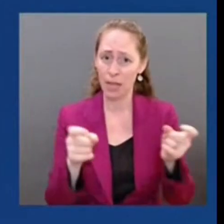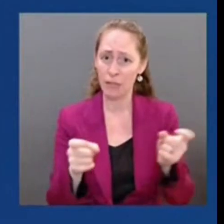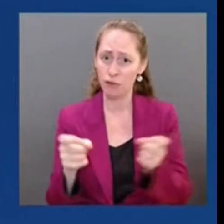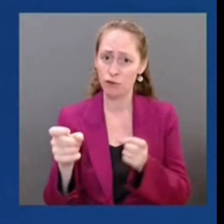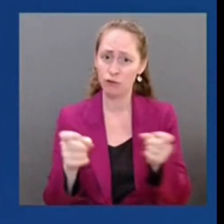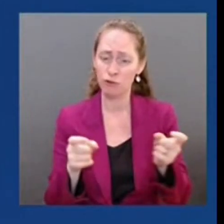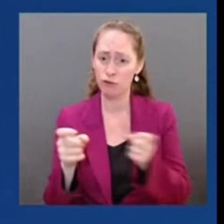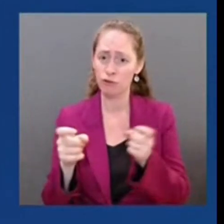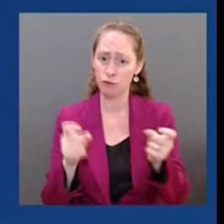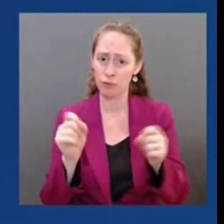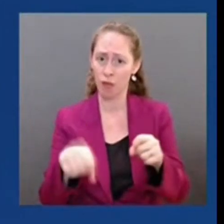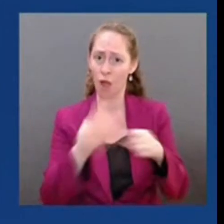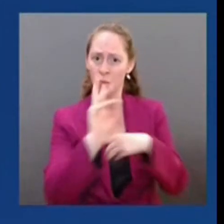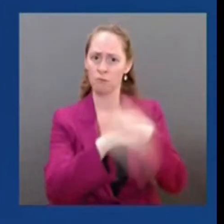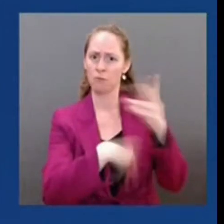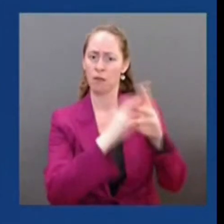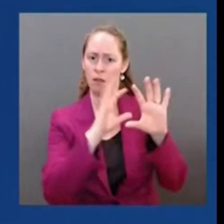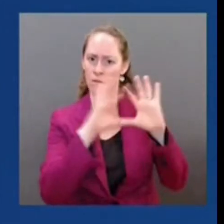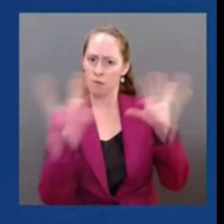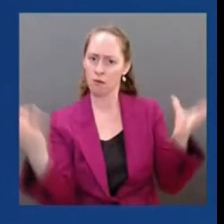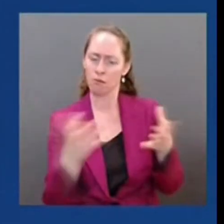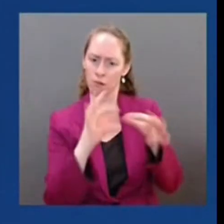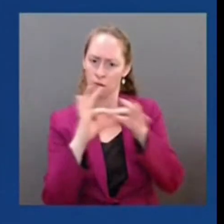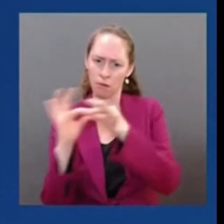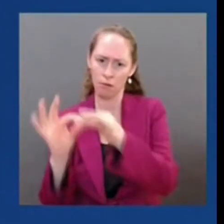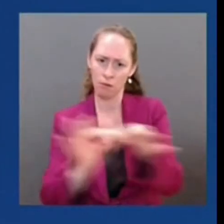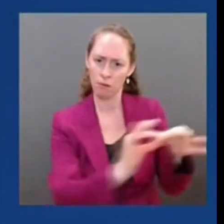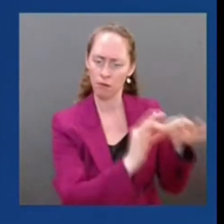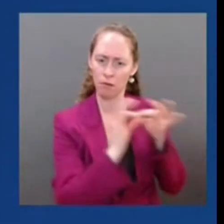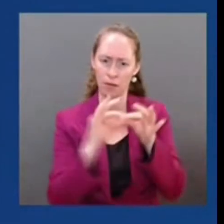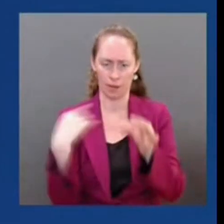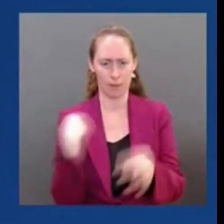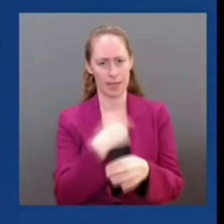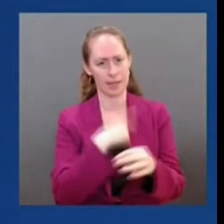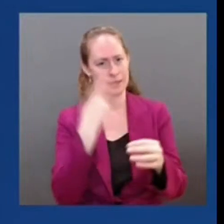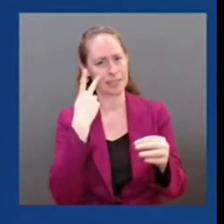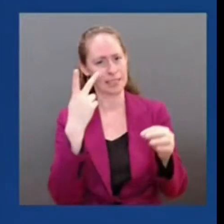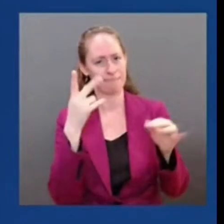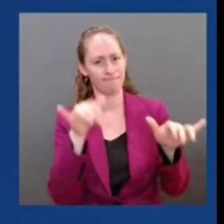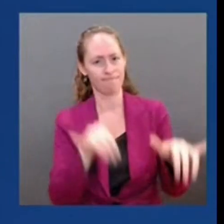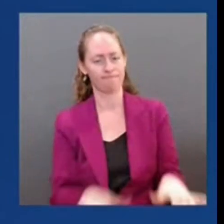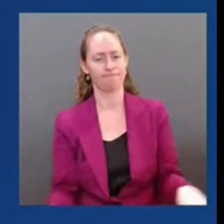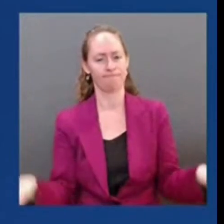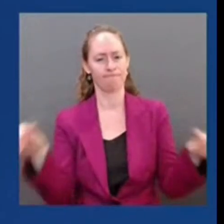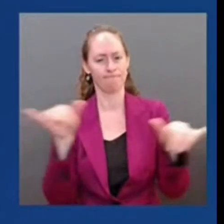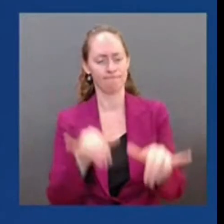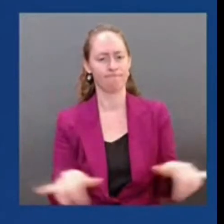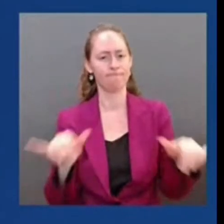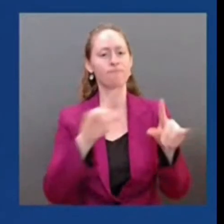DIFFERENT VARIANTS THAT PROGRESSIVELY DOMINATED THE SITUATION GLOBALLY AS DETERMINED BY THE SEQUENCING OF VARIOUS ISOLATES THROUGHOUT THE